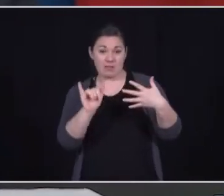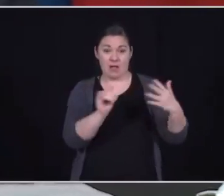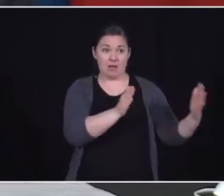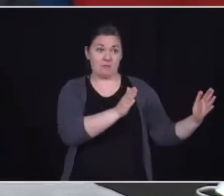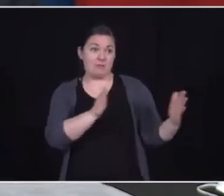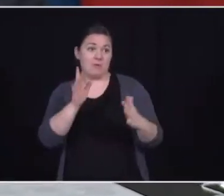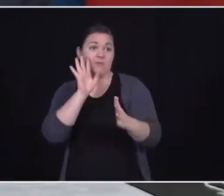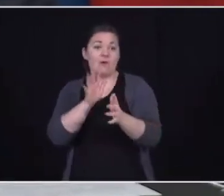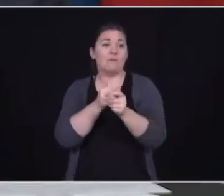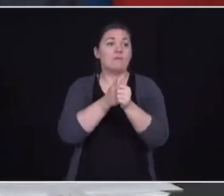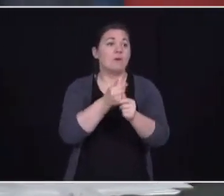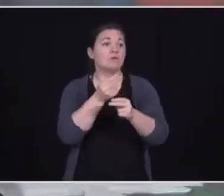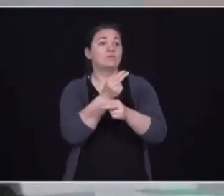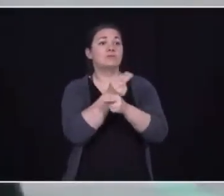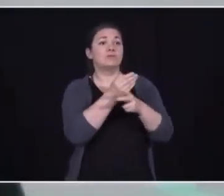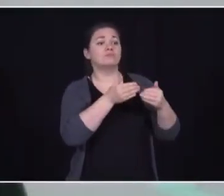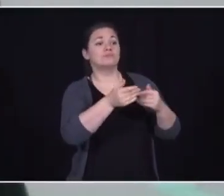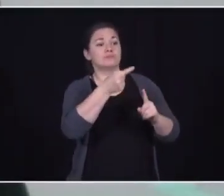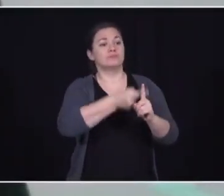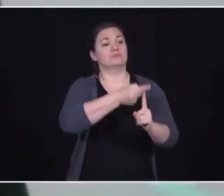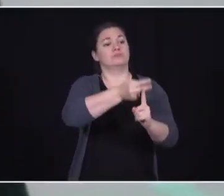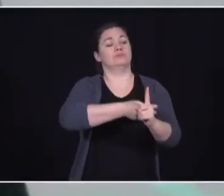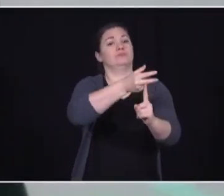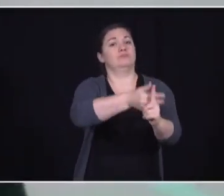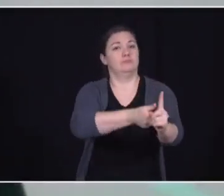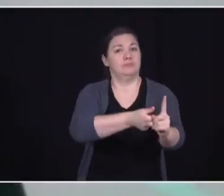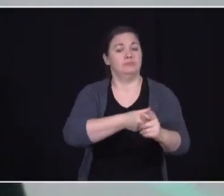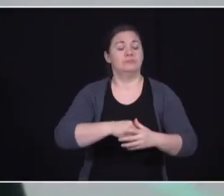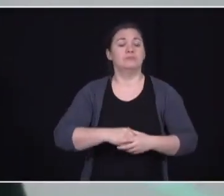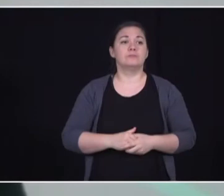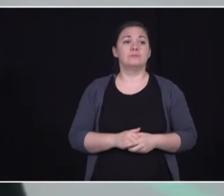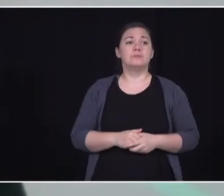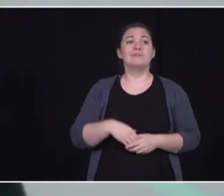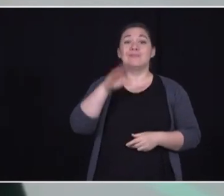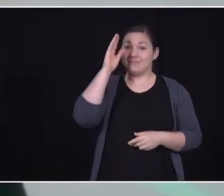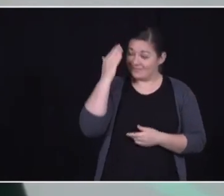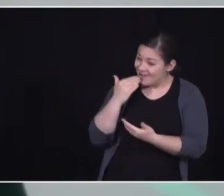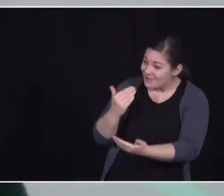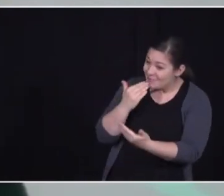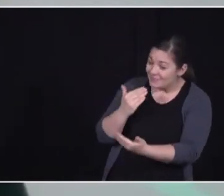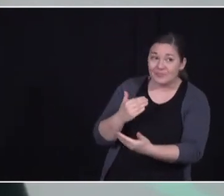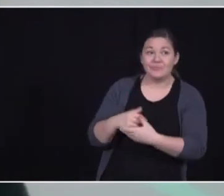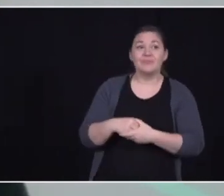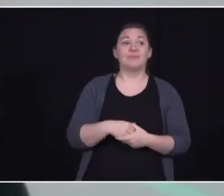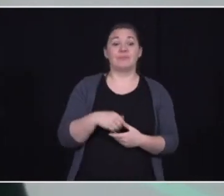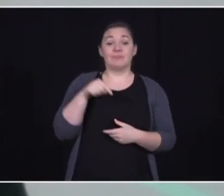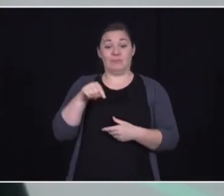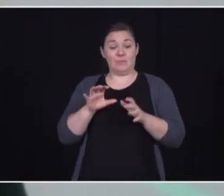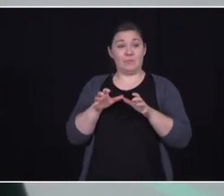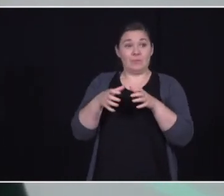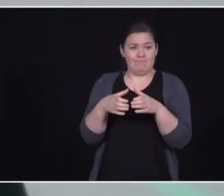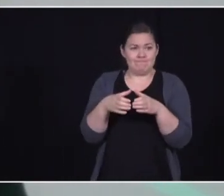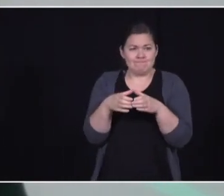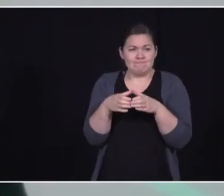and will be available for people to review and will guide us through the next number of months. Dr. Smith?